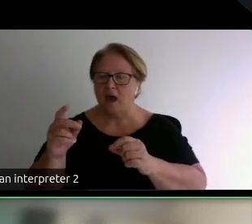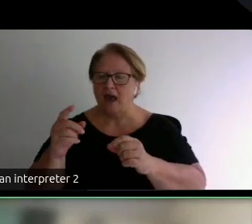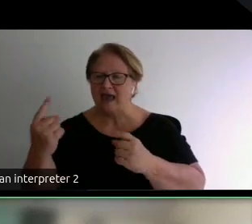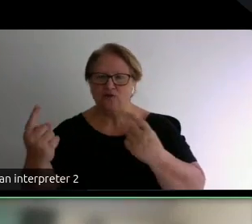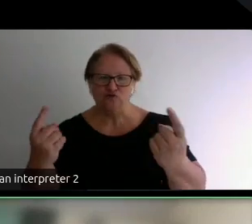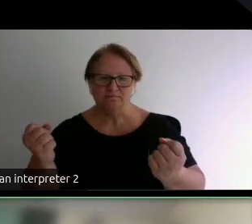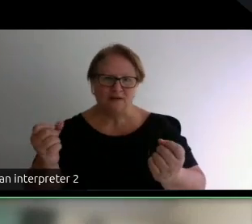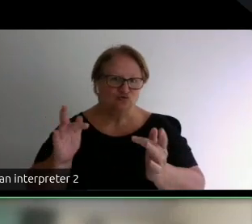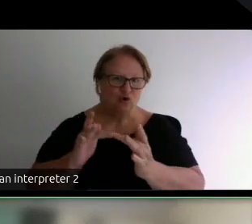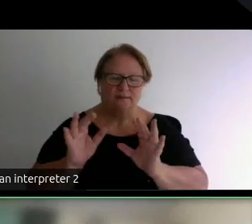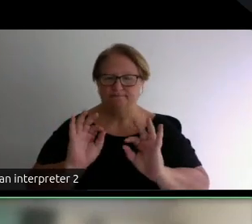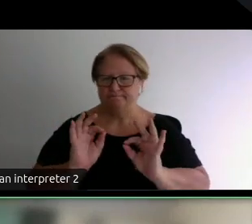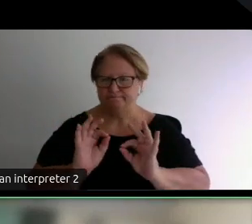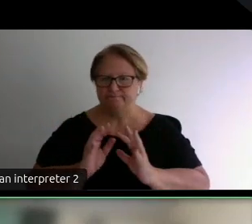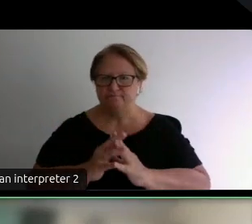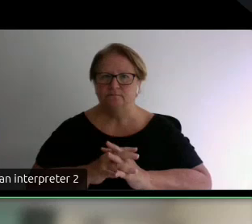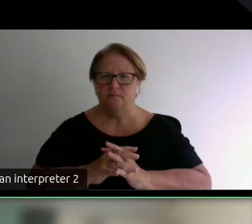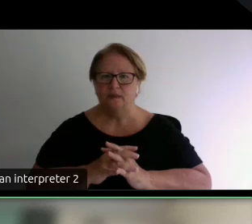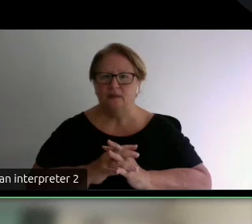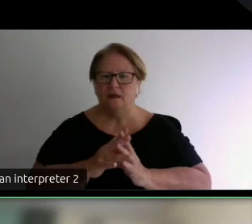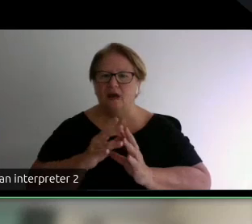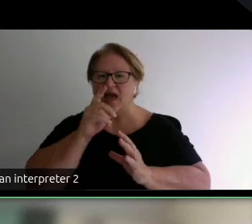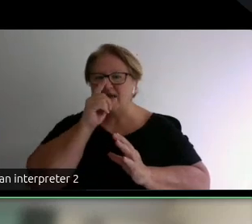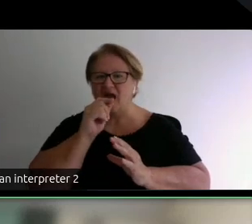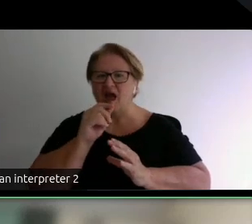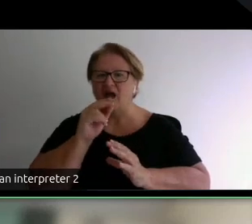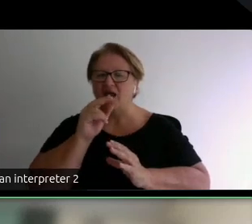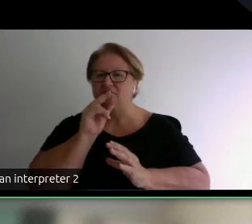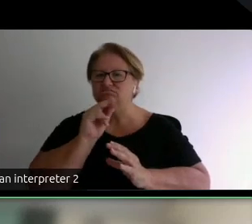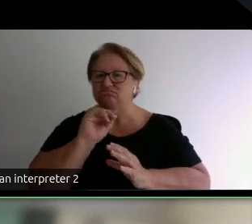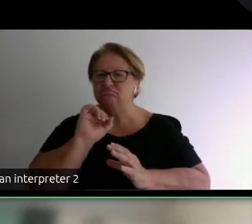There is the option for oral submissions though and the lawyers can opt into that